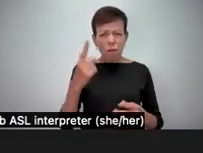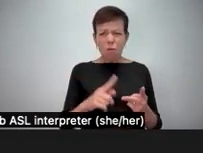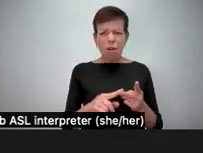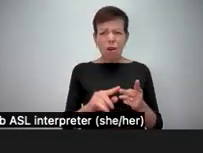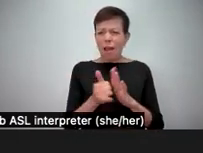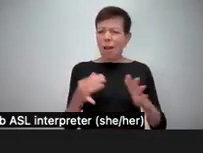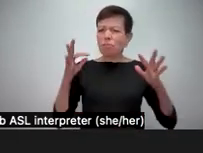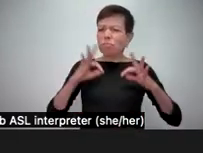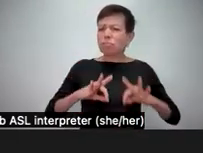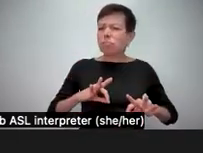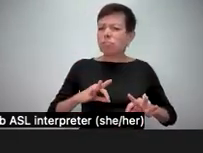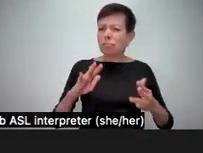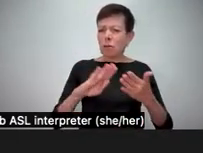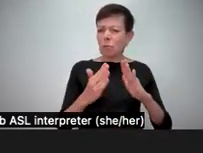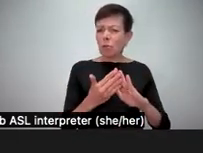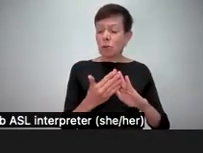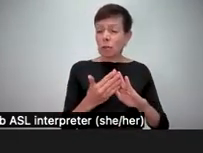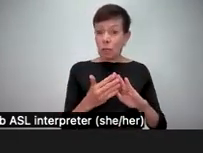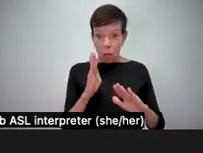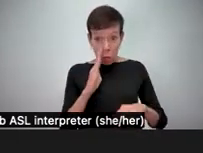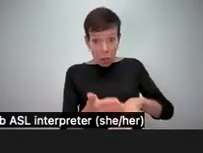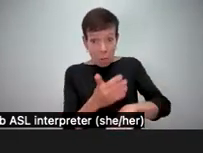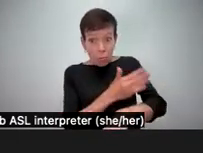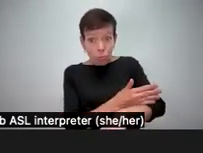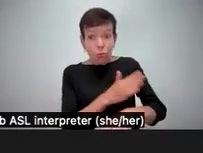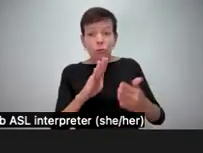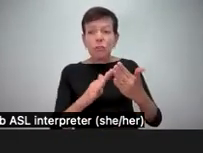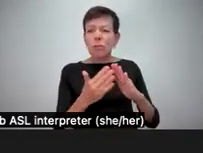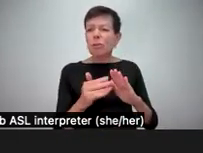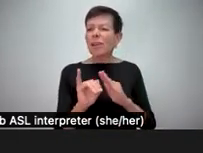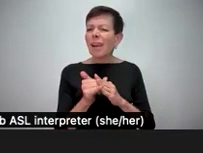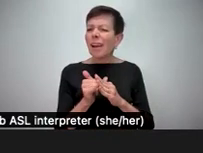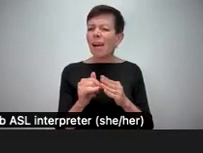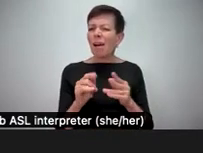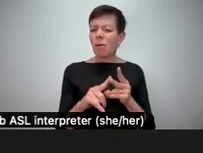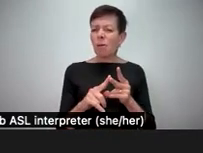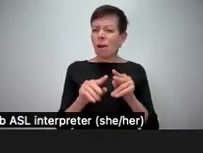What differences do you hope it might make in your community or beyond? And be as specific here as